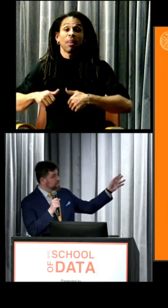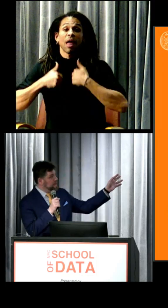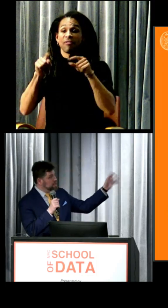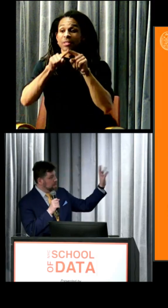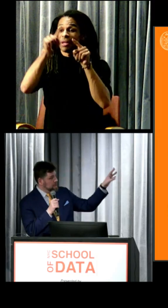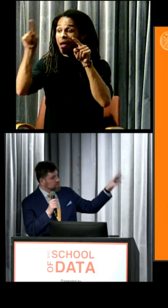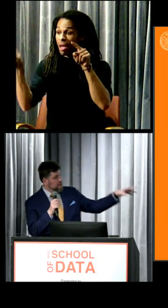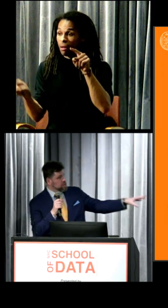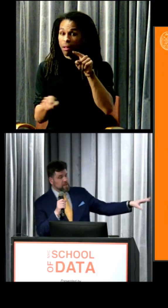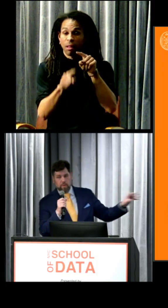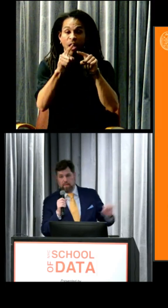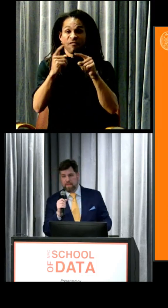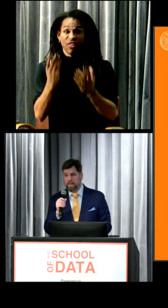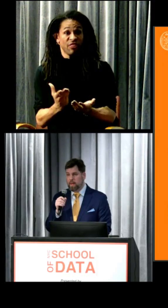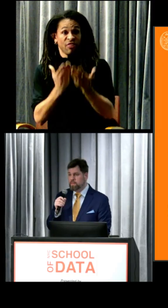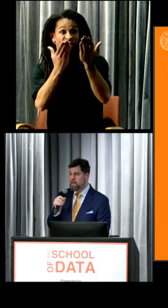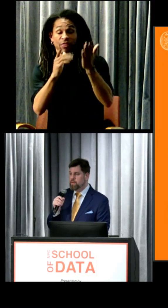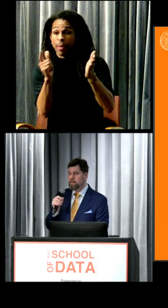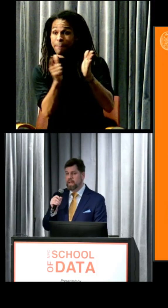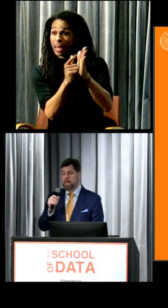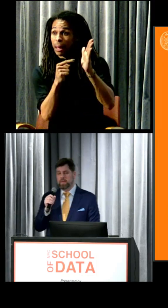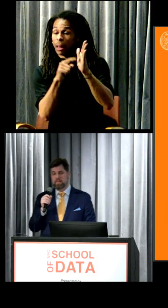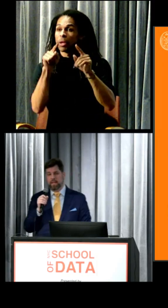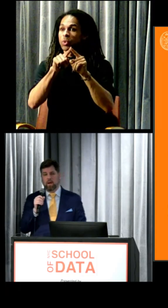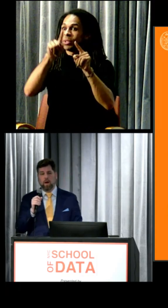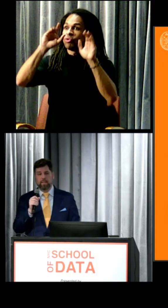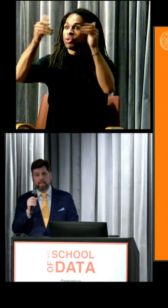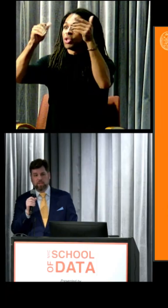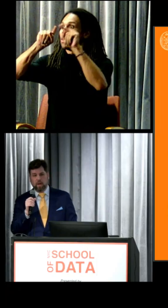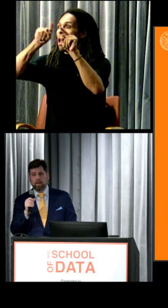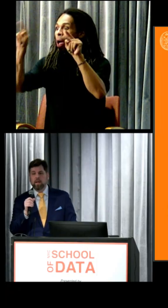wanted a combination of physical building blocks and then digital feedback.